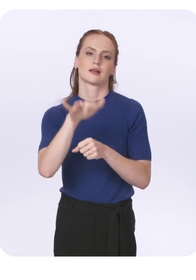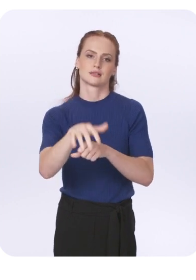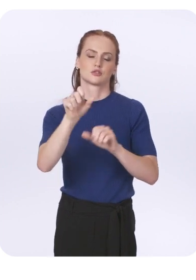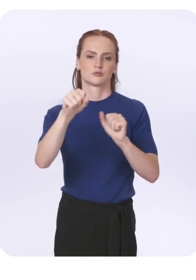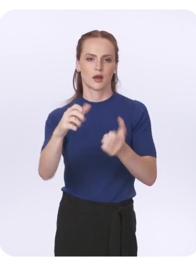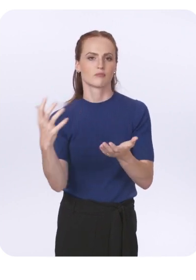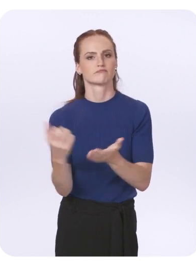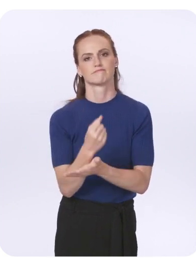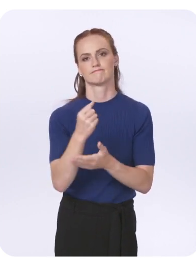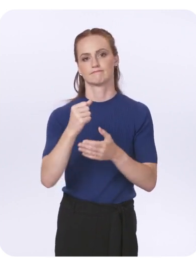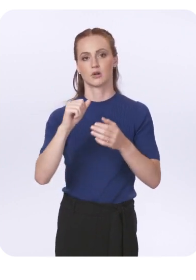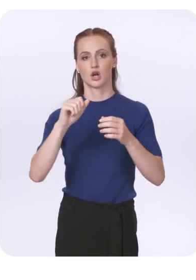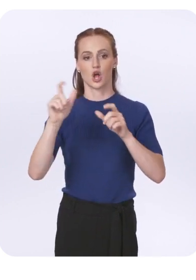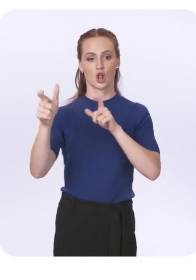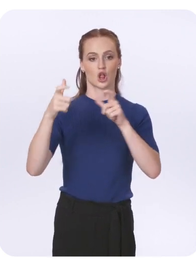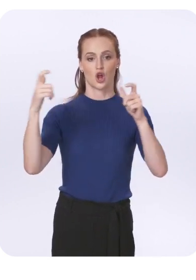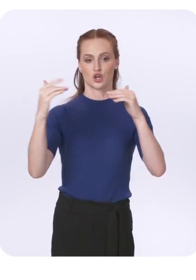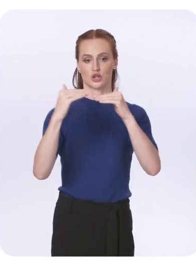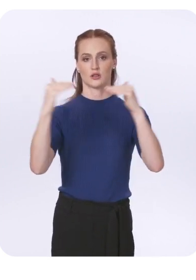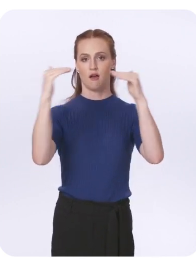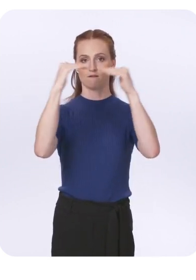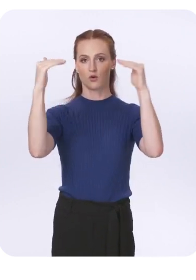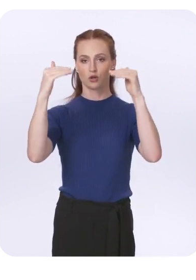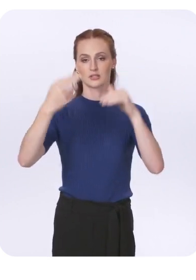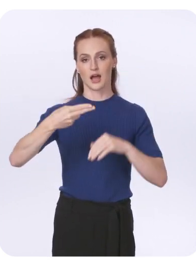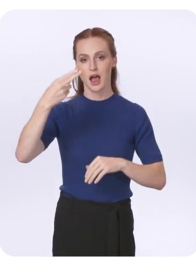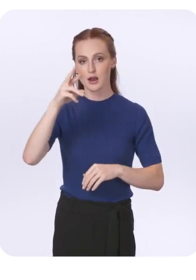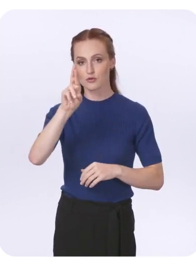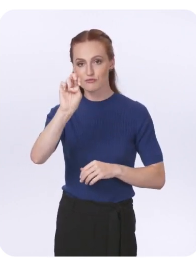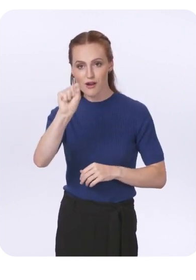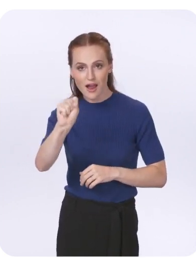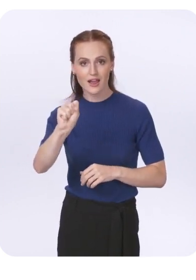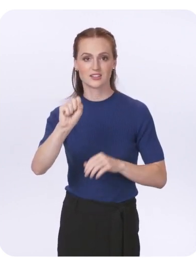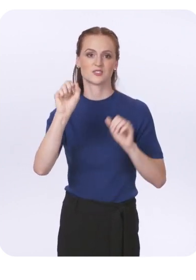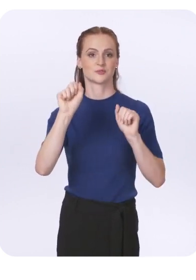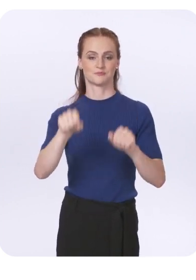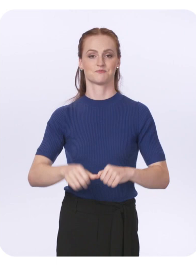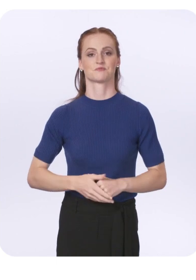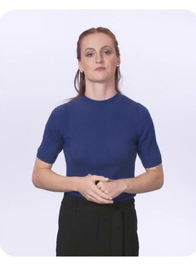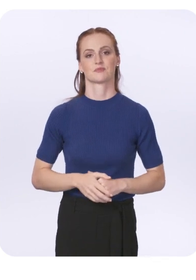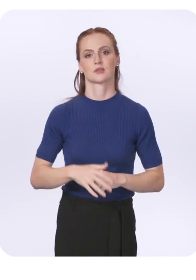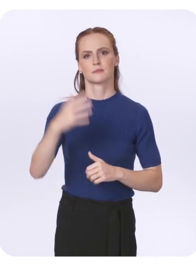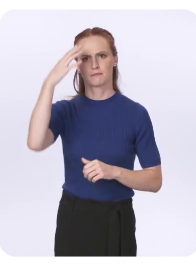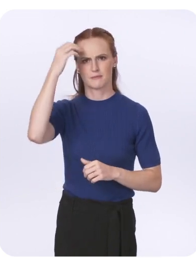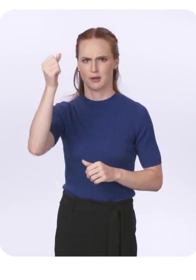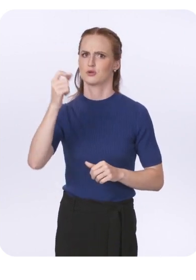like load larger levels with higher res textures. And since memory is a very coveted resource, too,